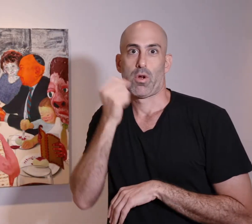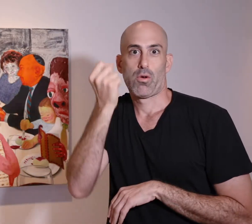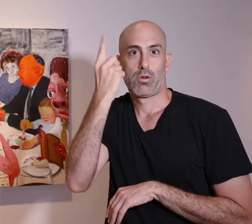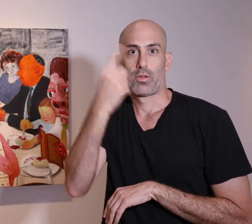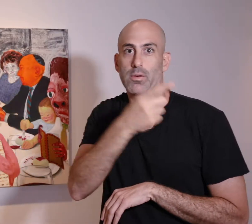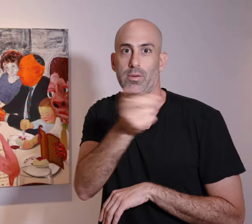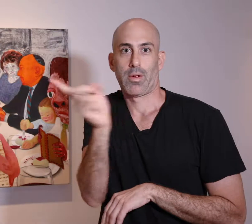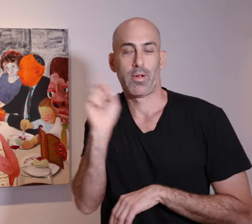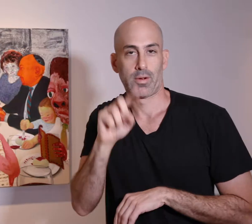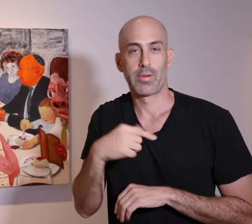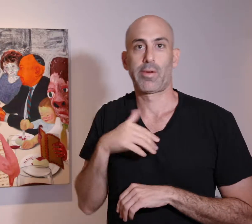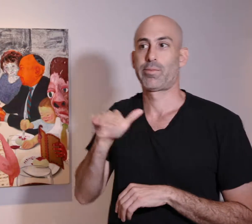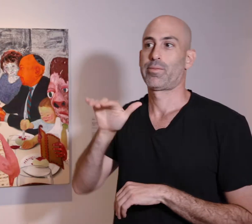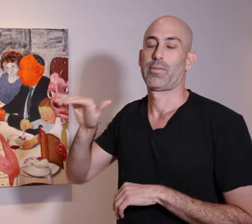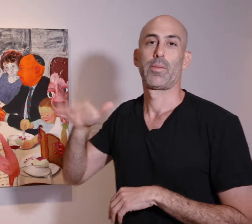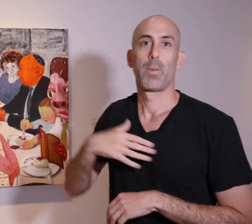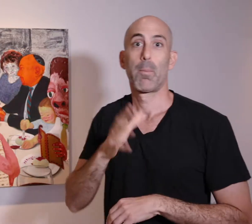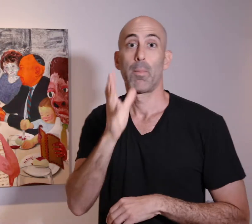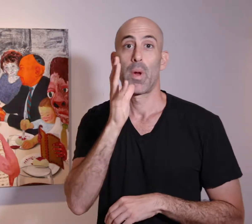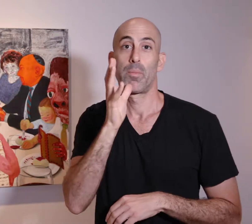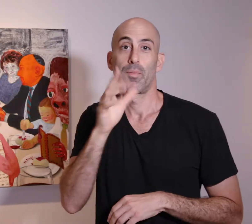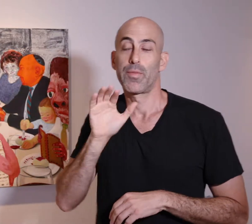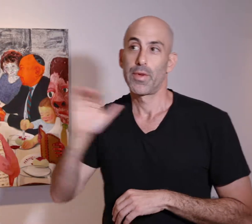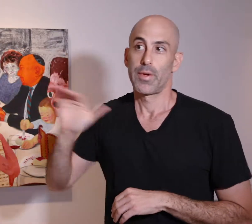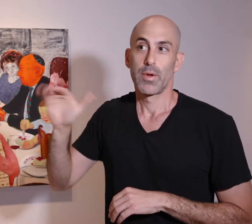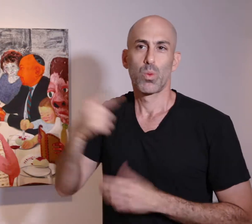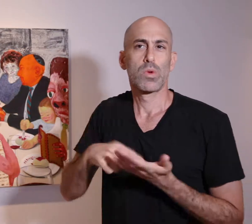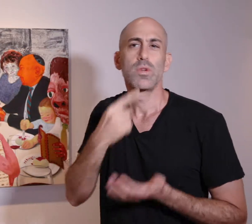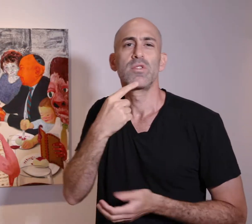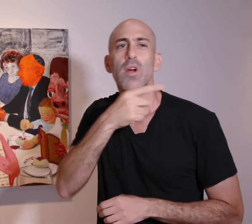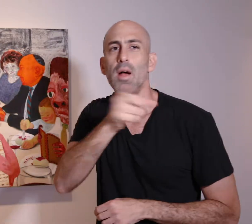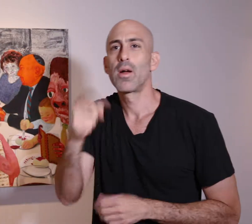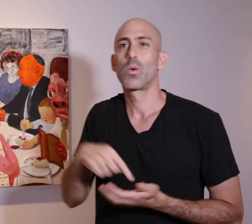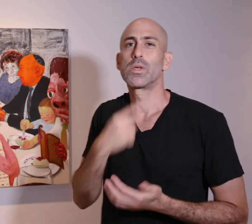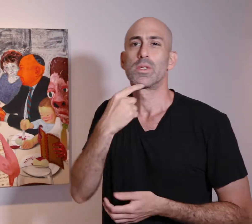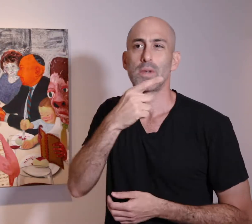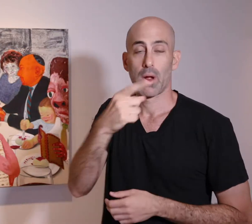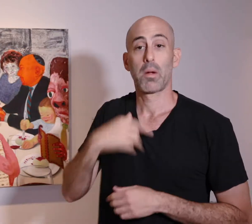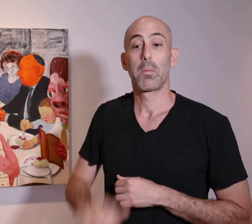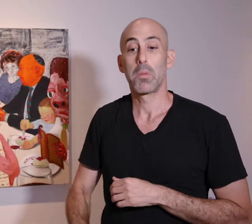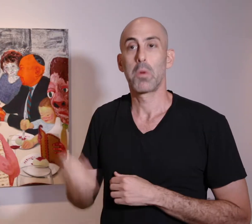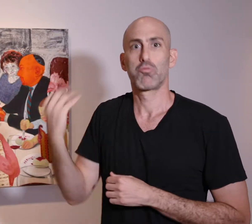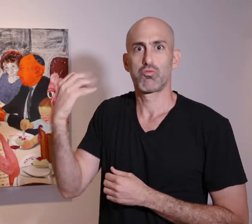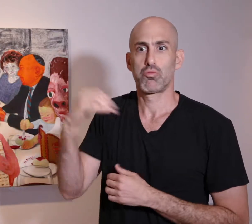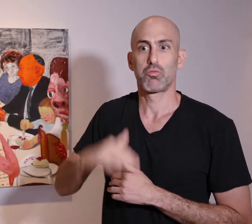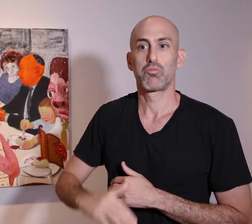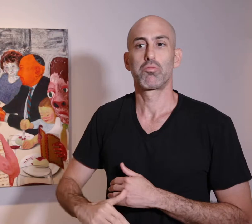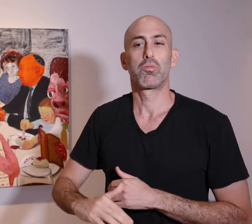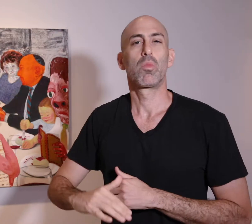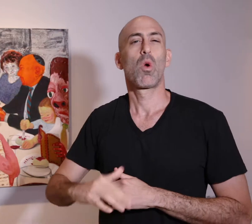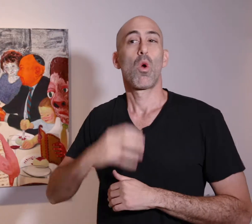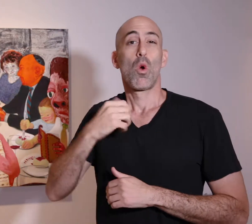and repeatedly nudging my mother and pointing at people at the table, asking her what they were saying. This continued while I was younger, but as I grew older,